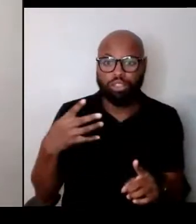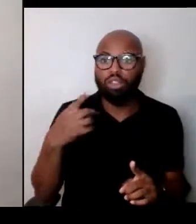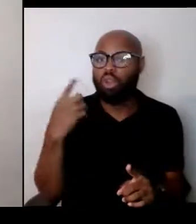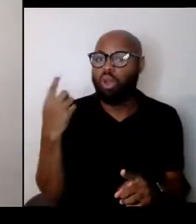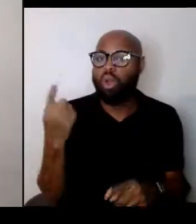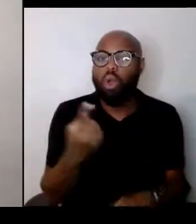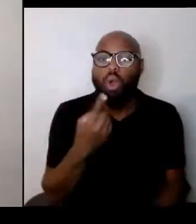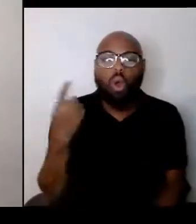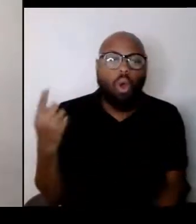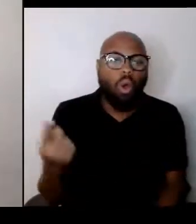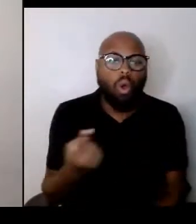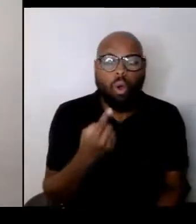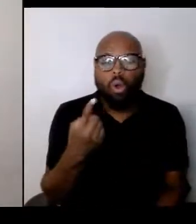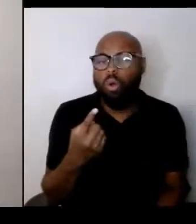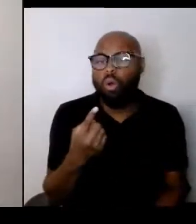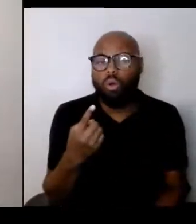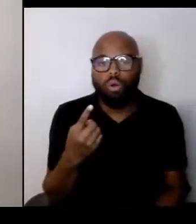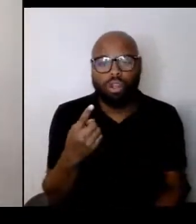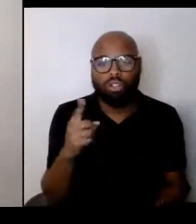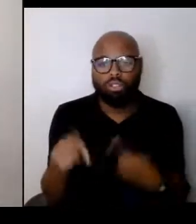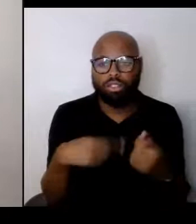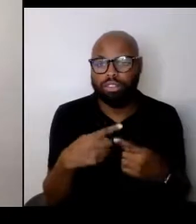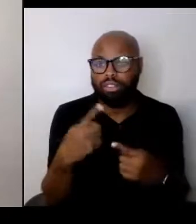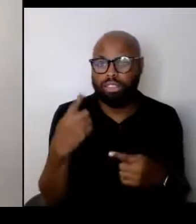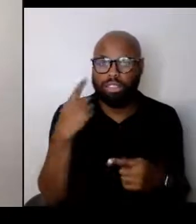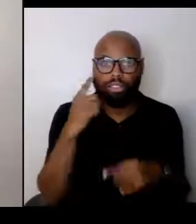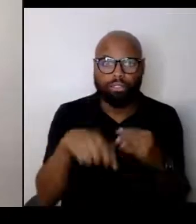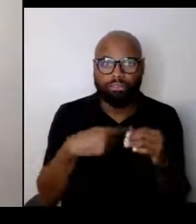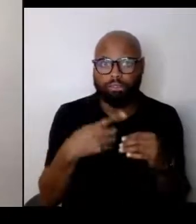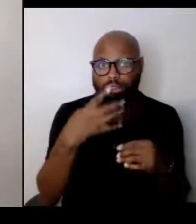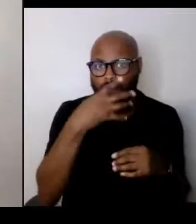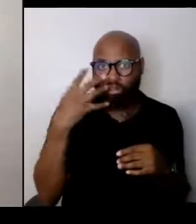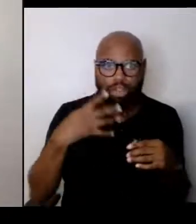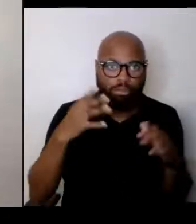when we think about immigrants or when they're trying